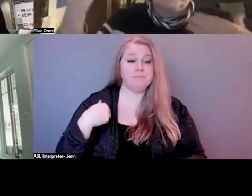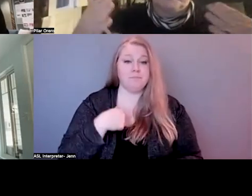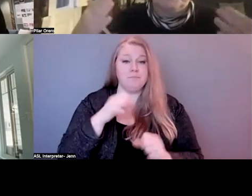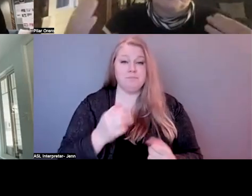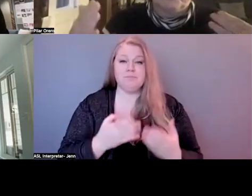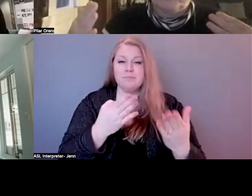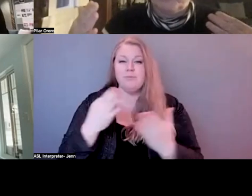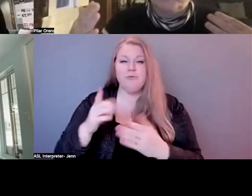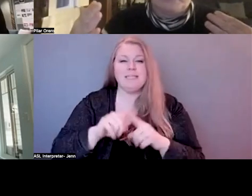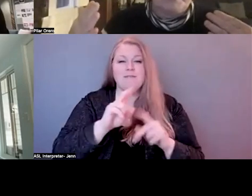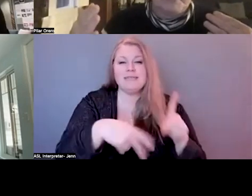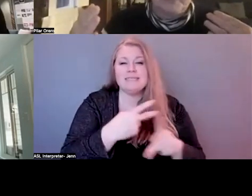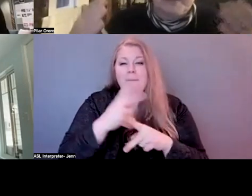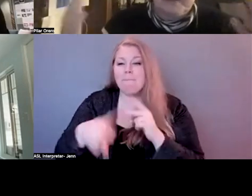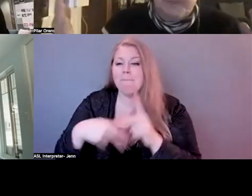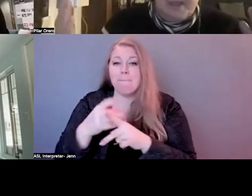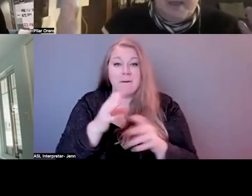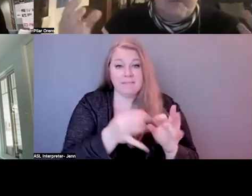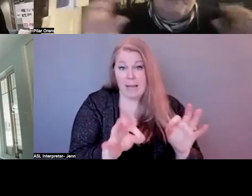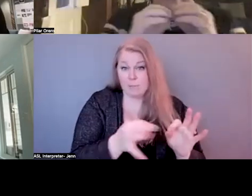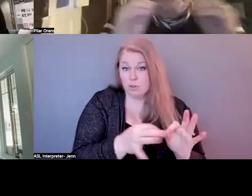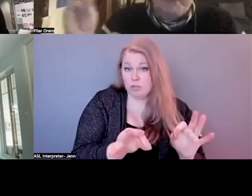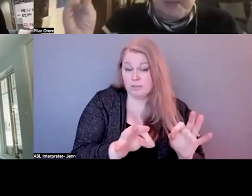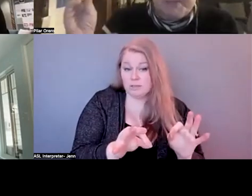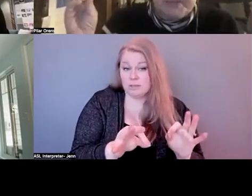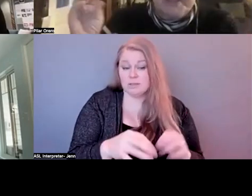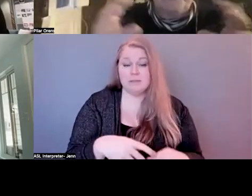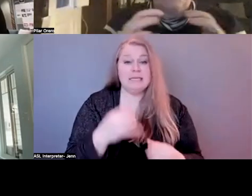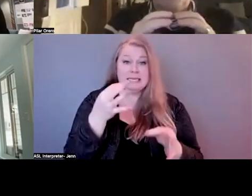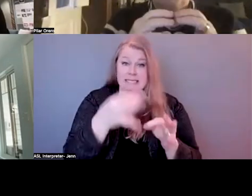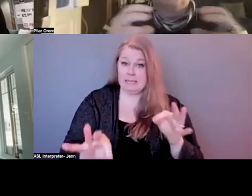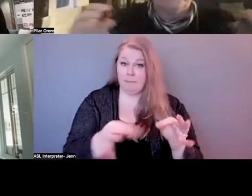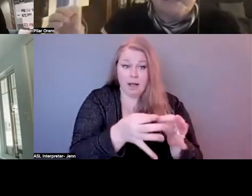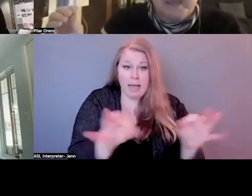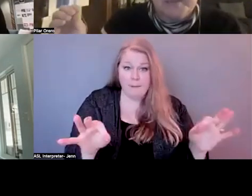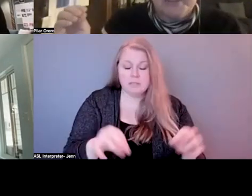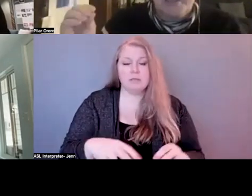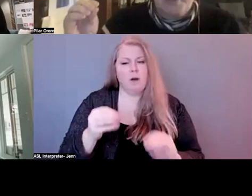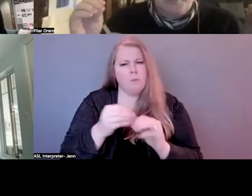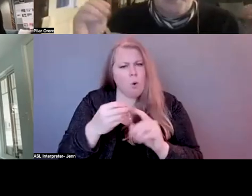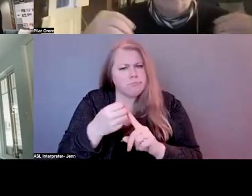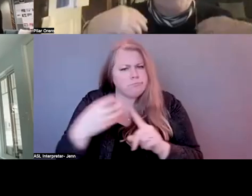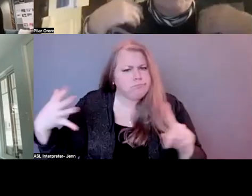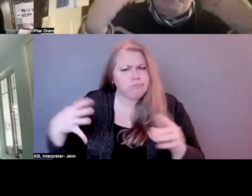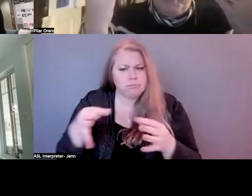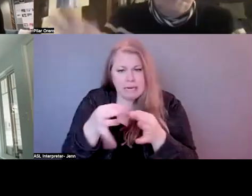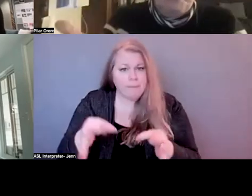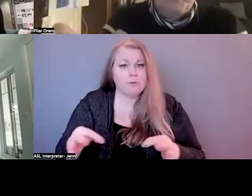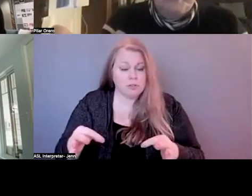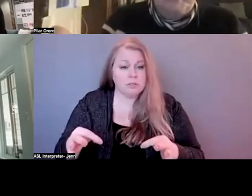types of captions. Very simple captions, then very elaborated captions and put them there on display.